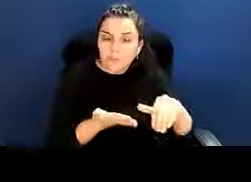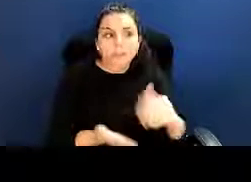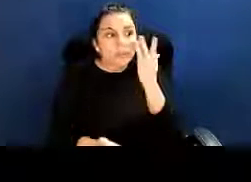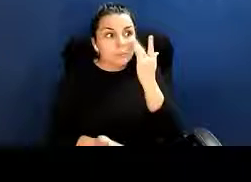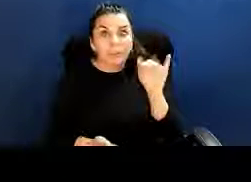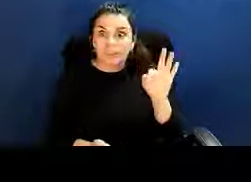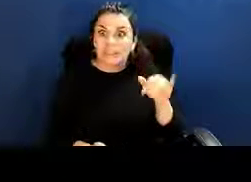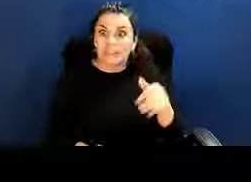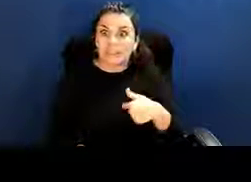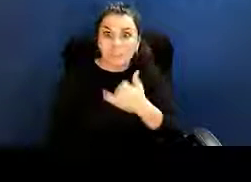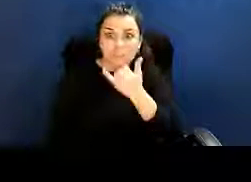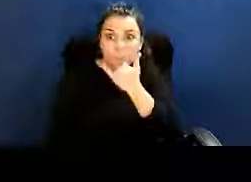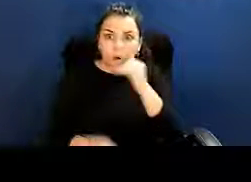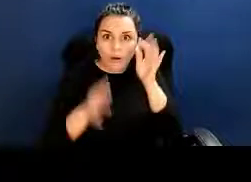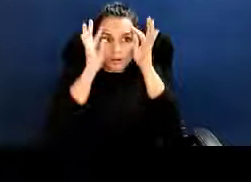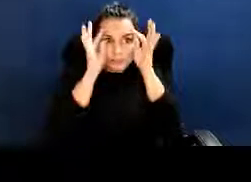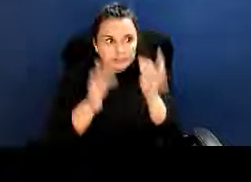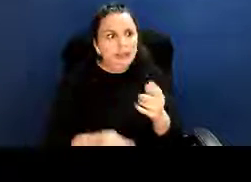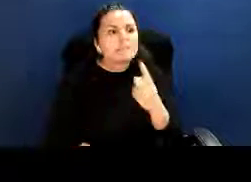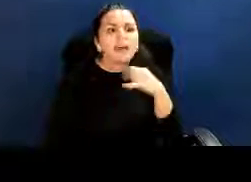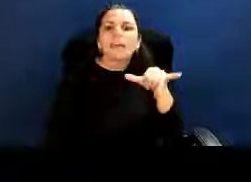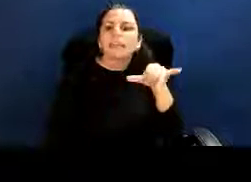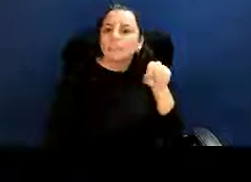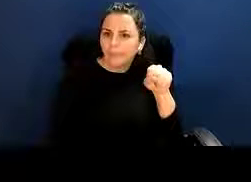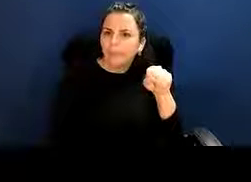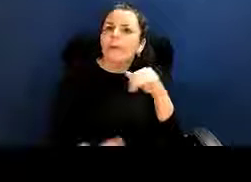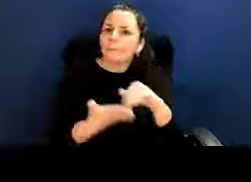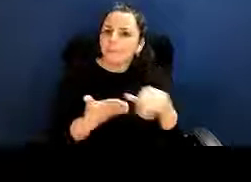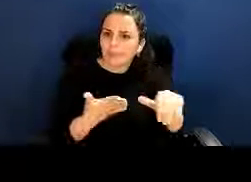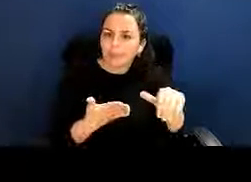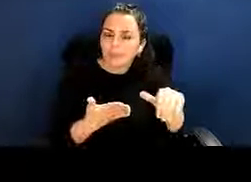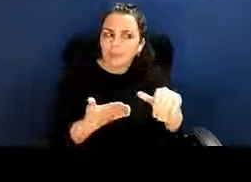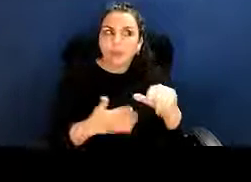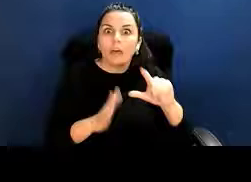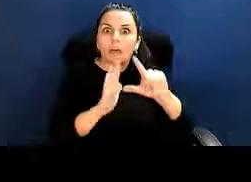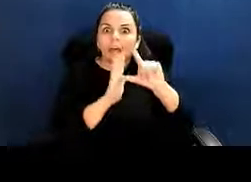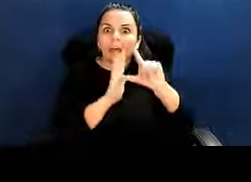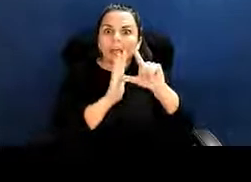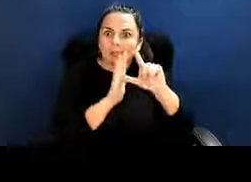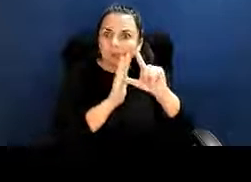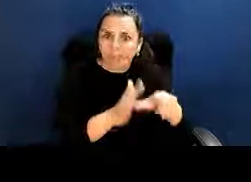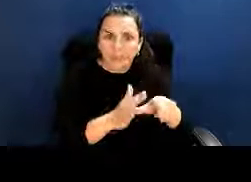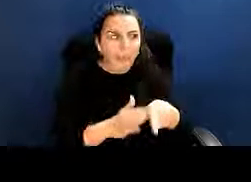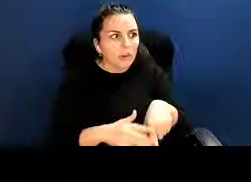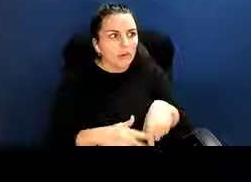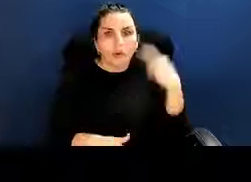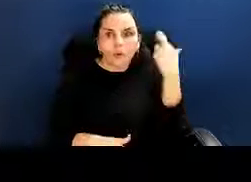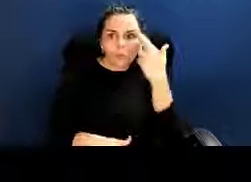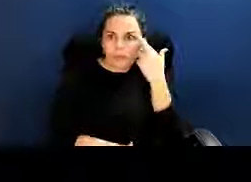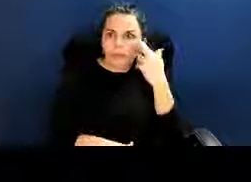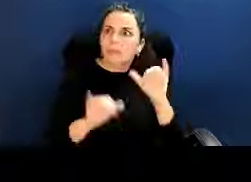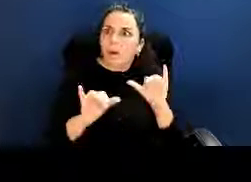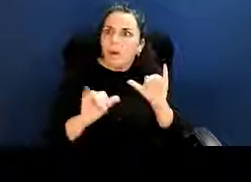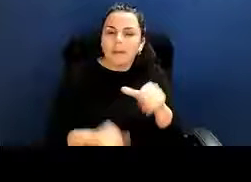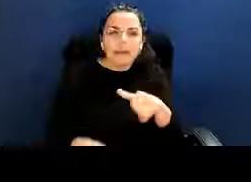and it's not supposed to fall within an exemption, and it doesn't actually meet the conditions required for that exemption, in other words,